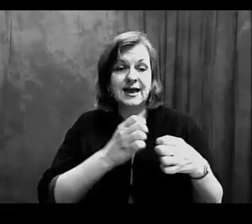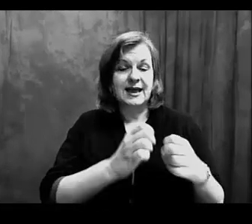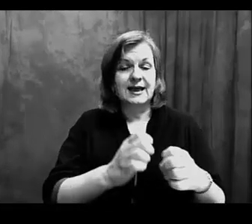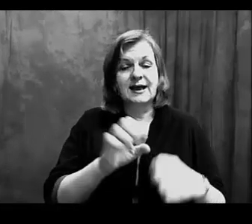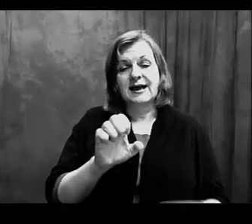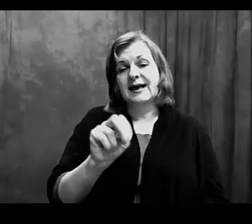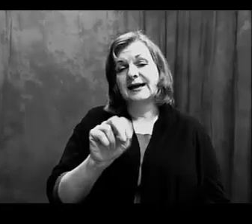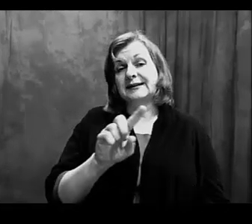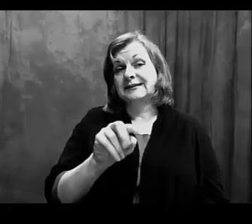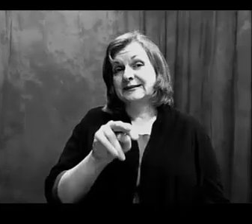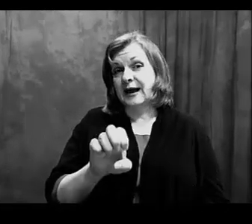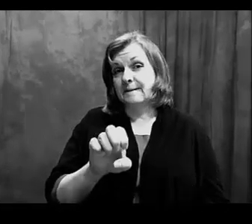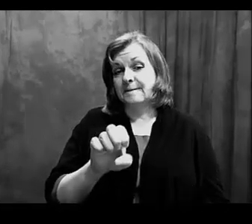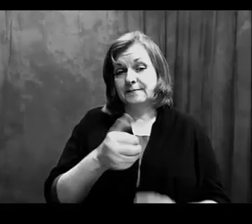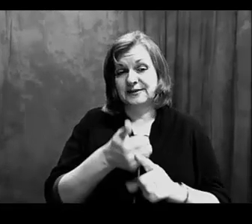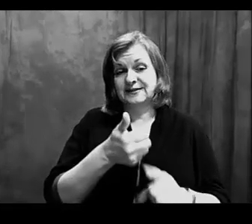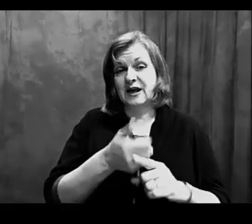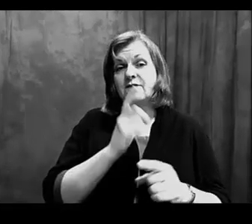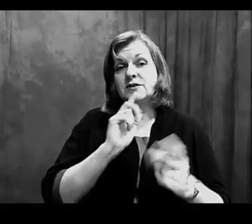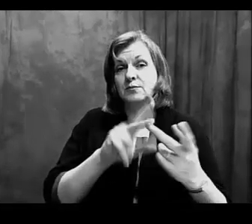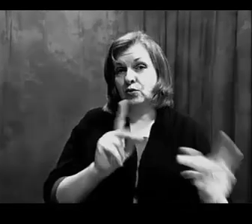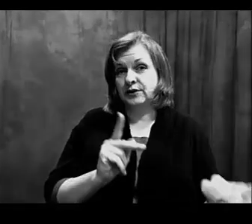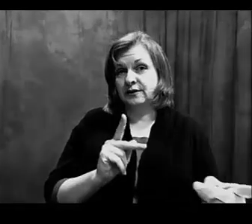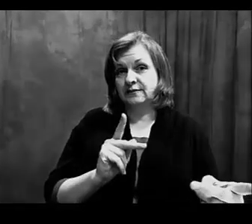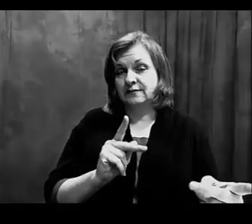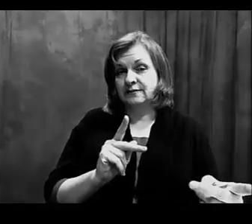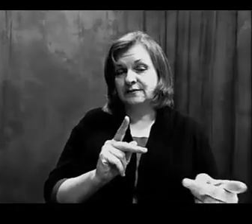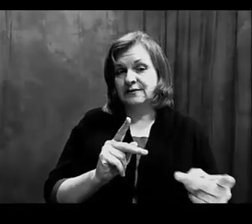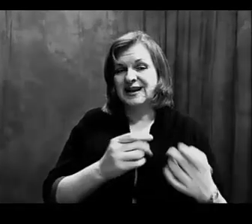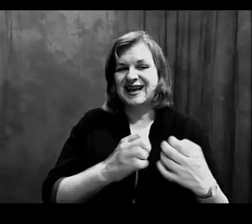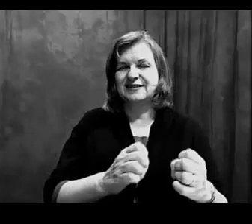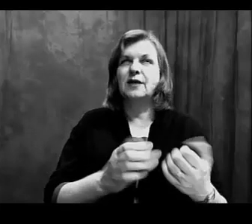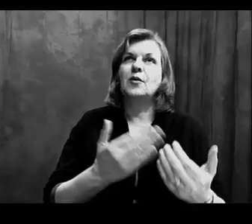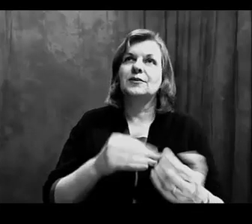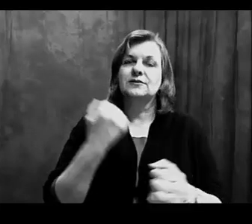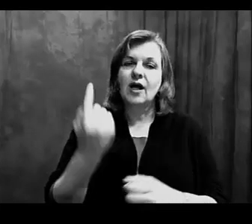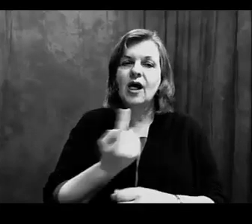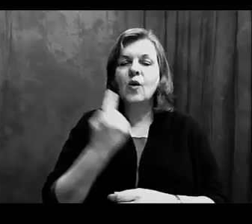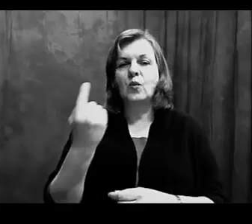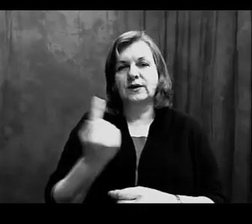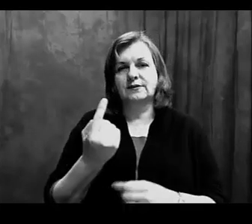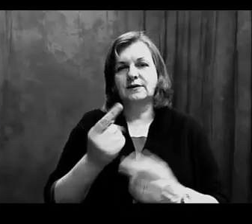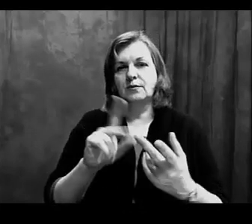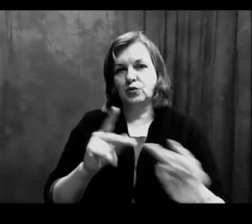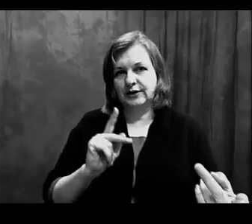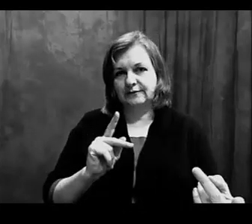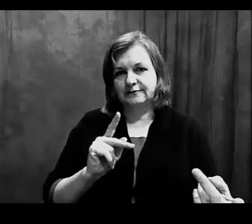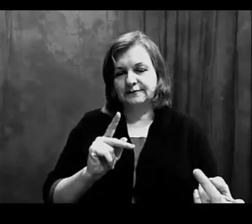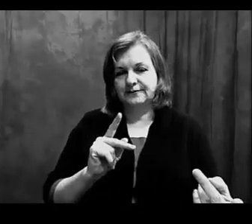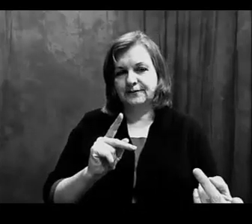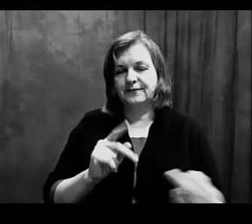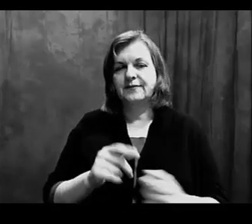ever the cell brought in and digest it -- now enzyme remember is protein right